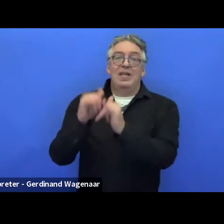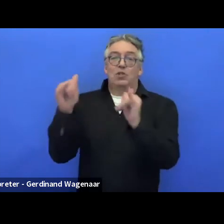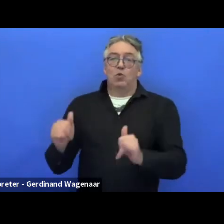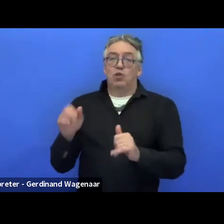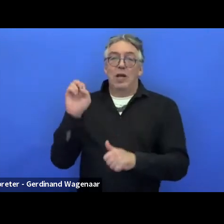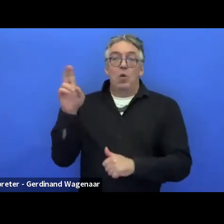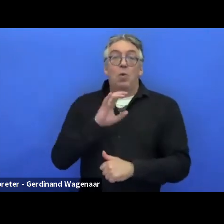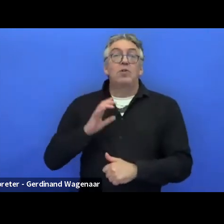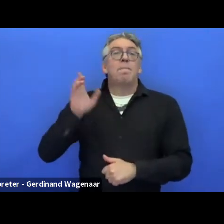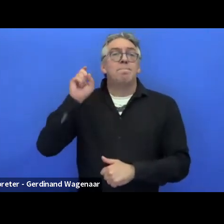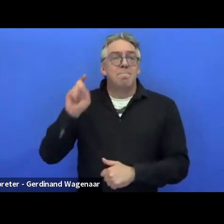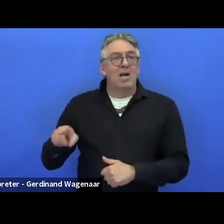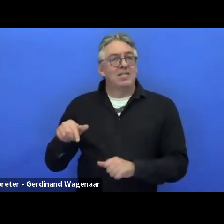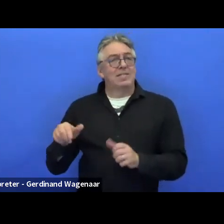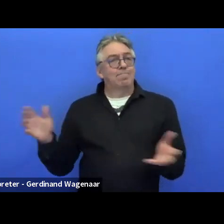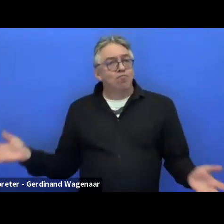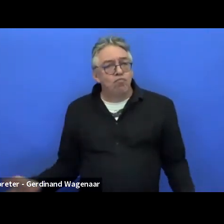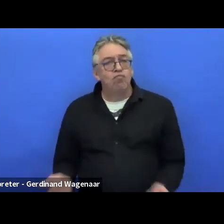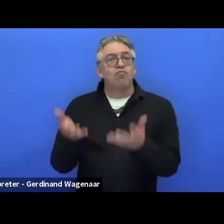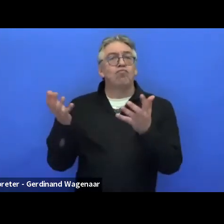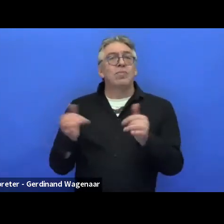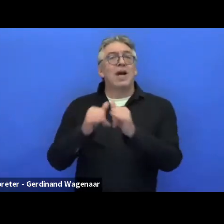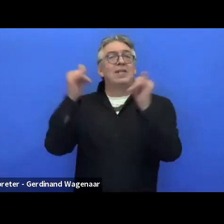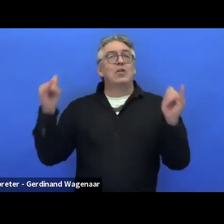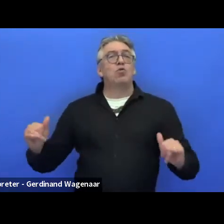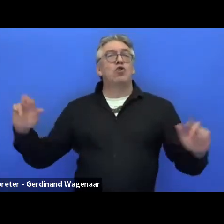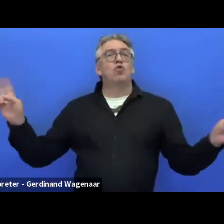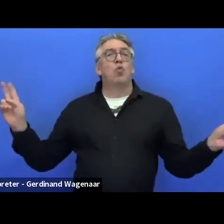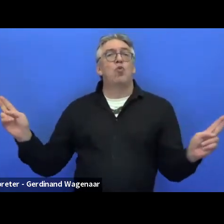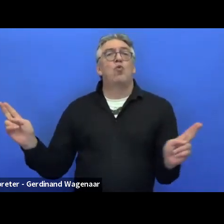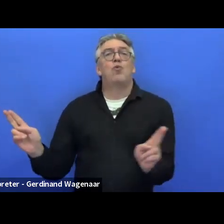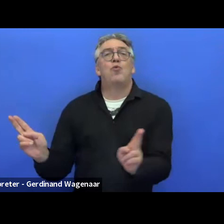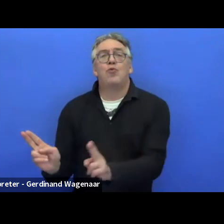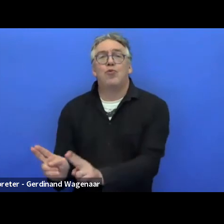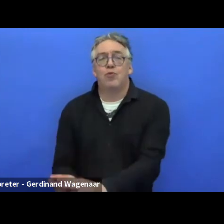And the Ombudsman also pointed out new building projects cannot obstruct